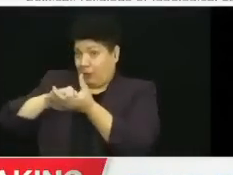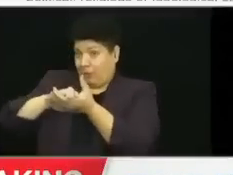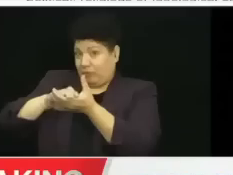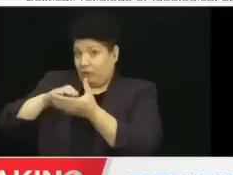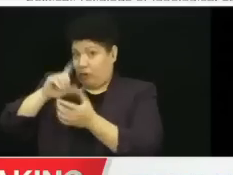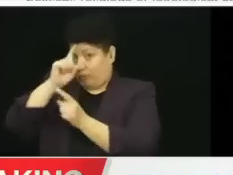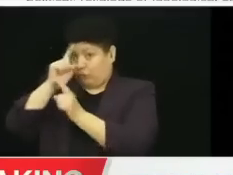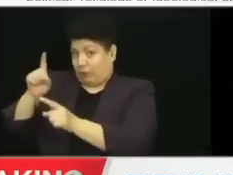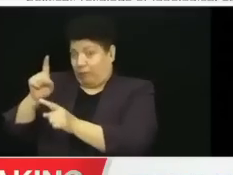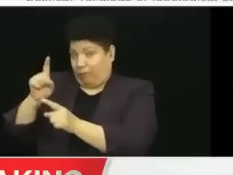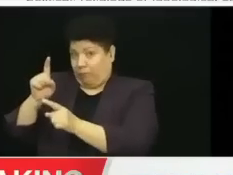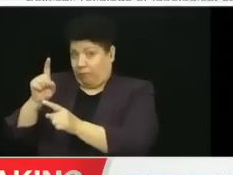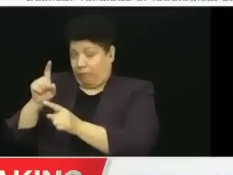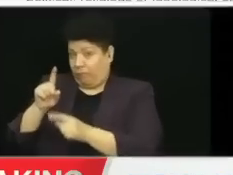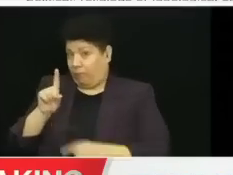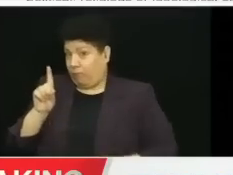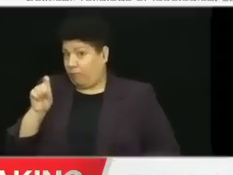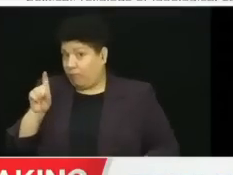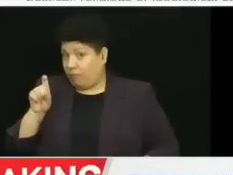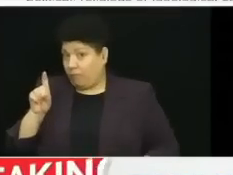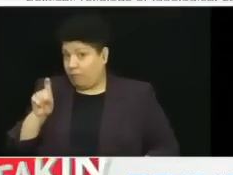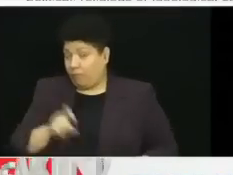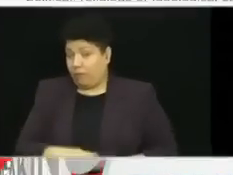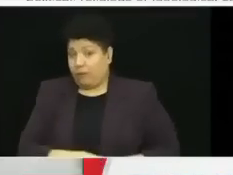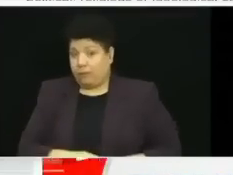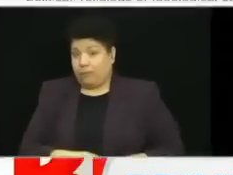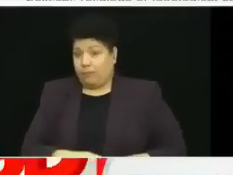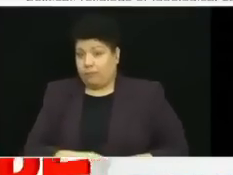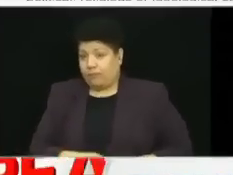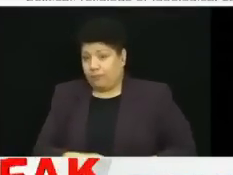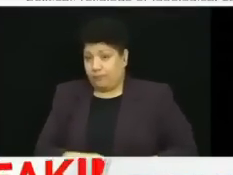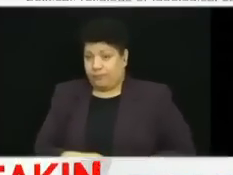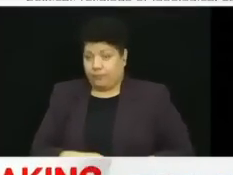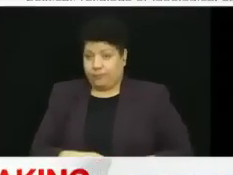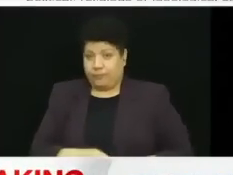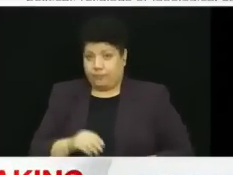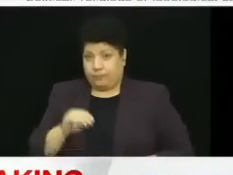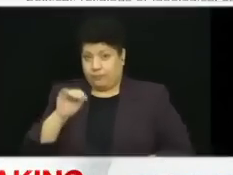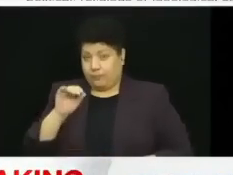VIOLENCE FOR POLITICAL OR